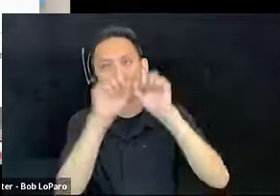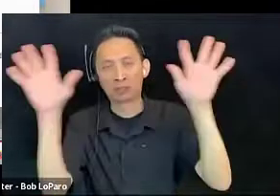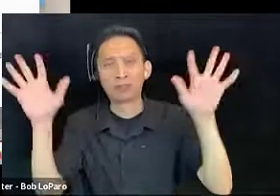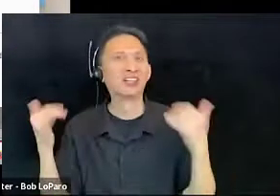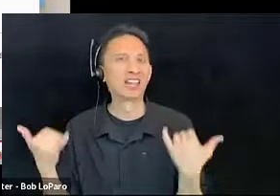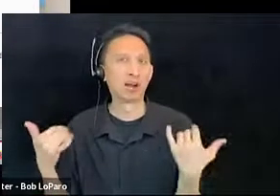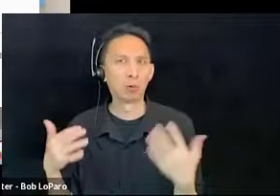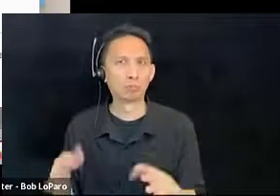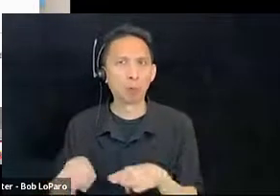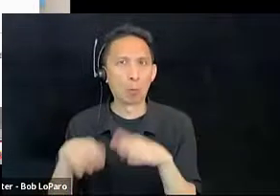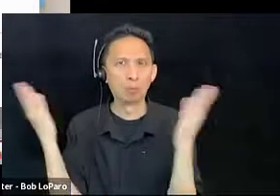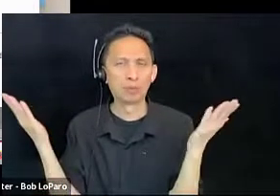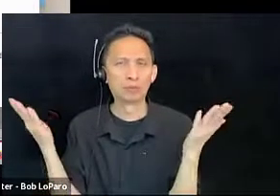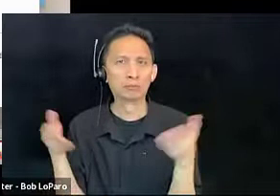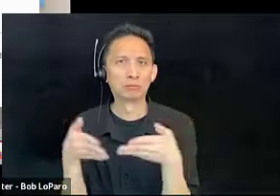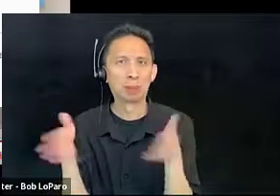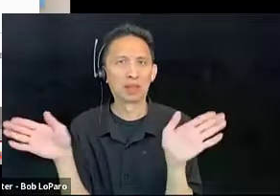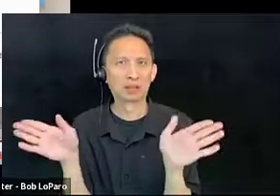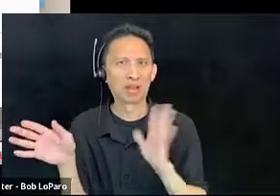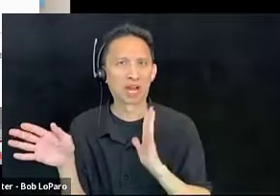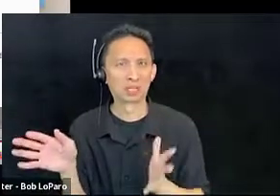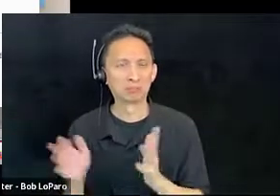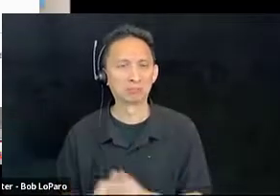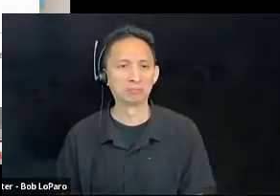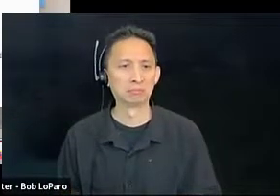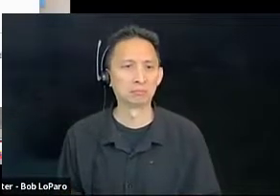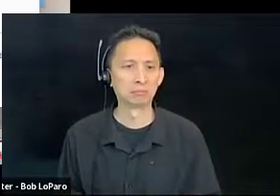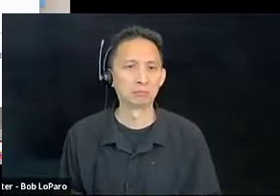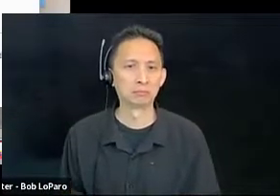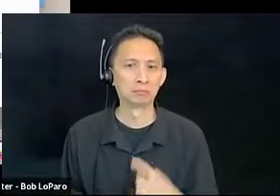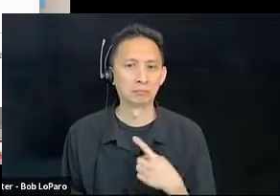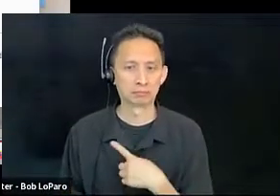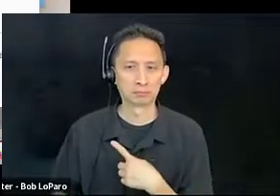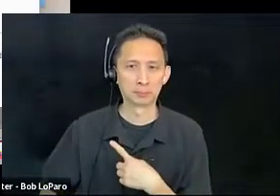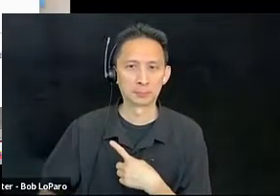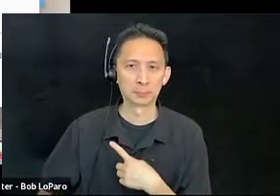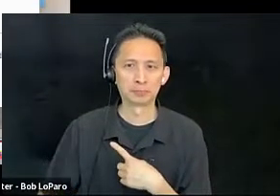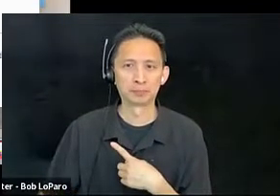So, this is this instrument that Jen and I made.